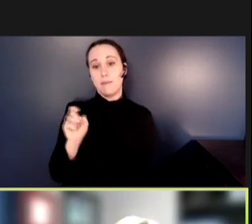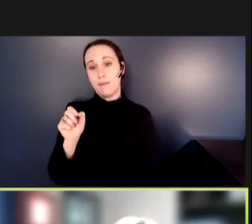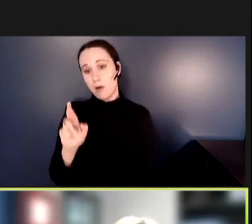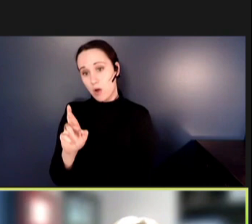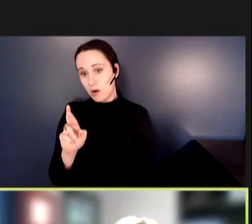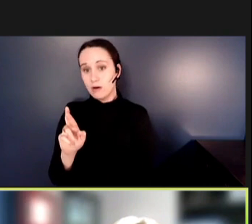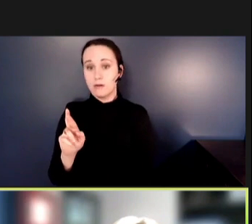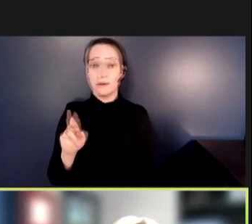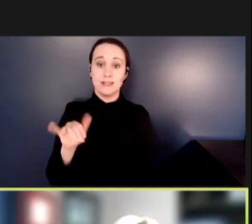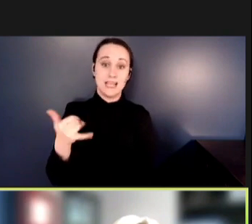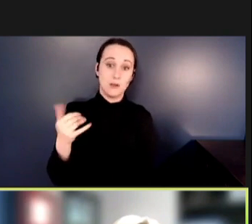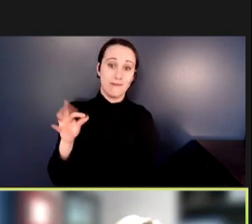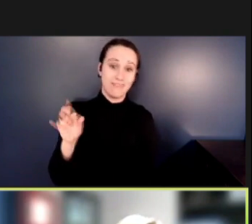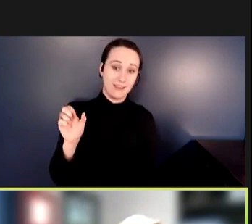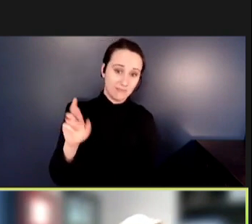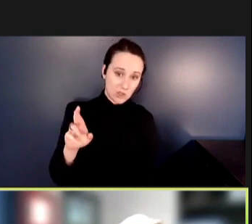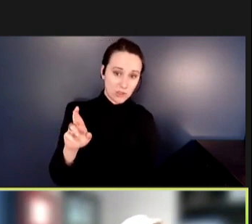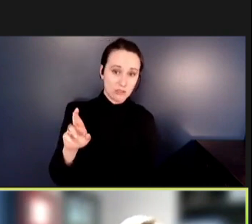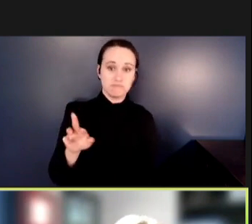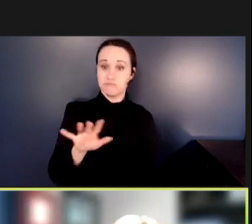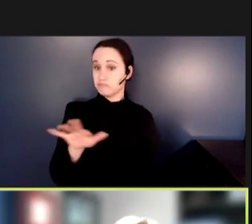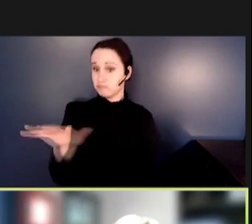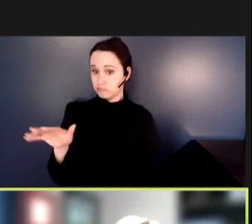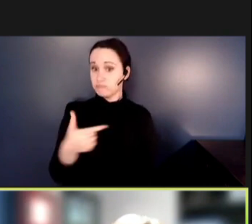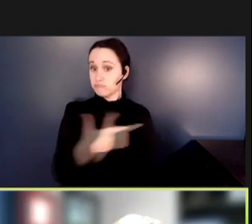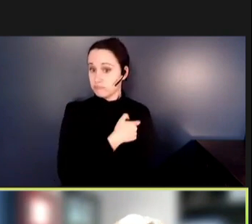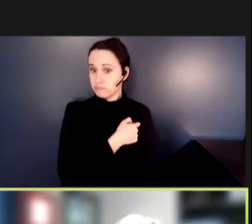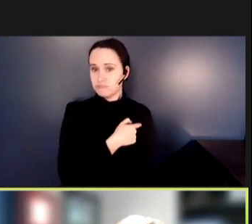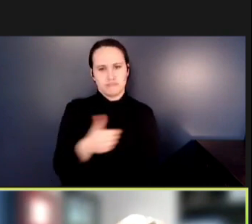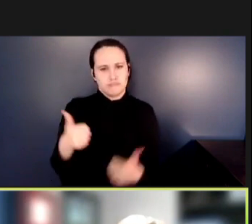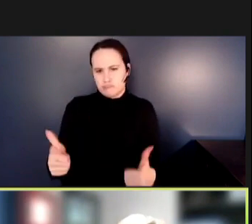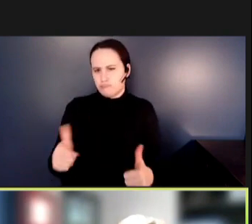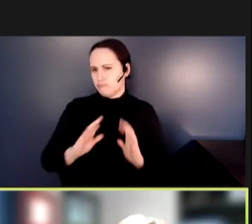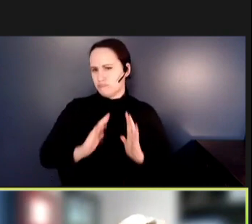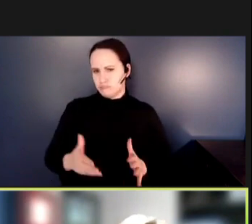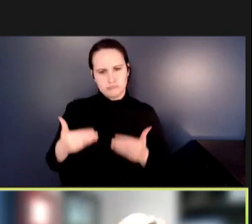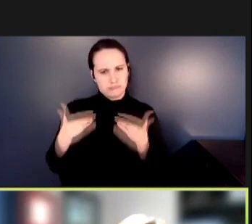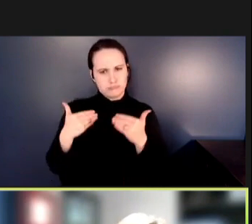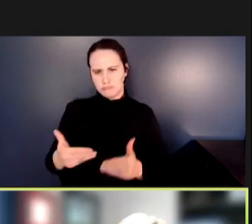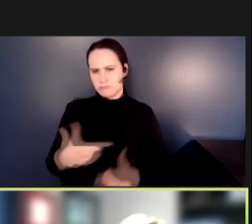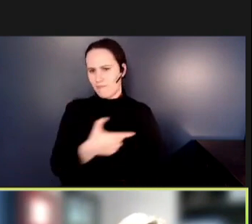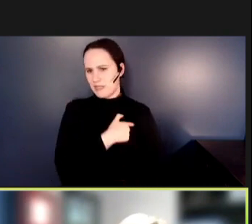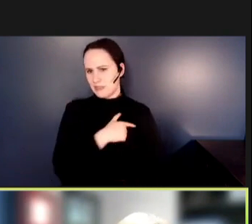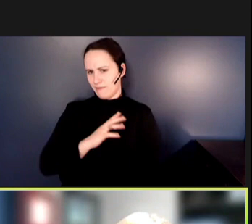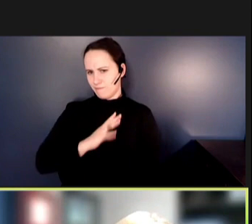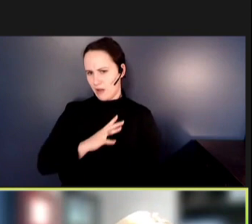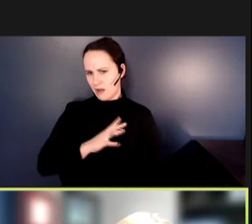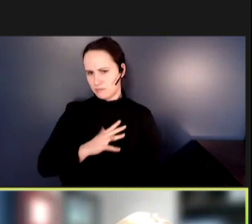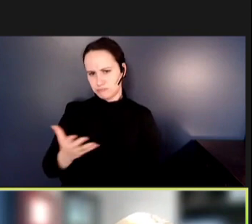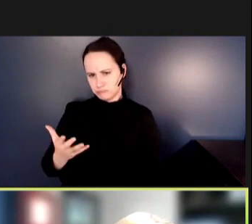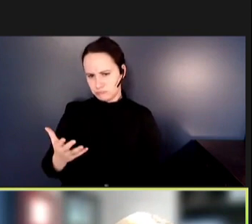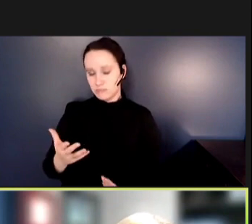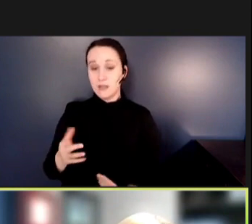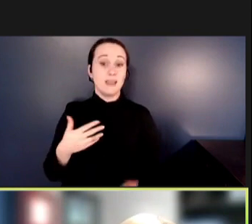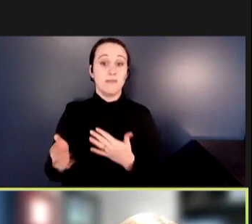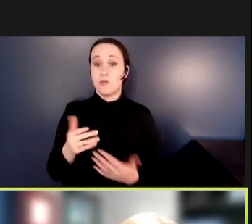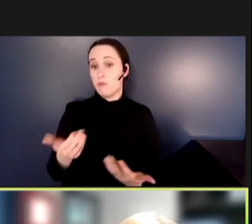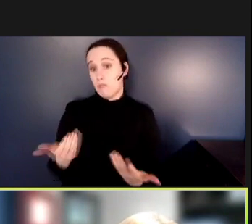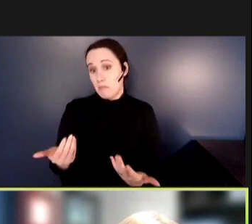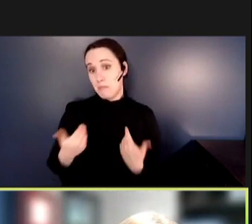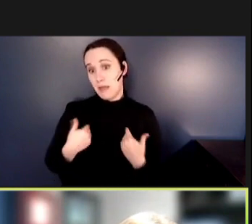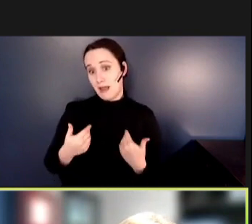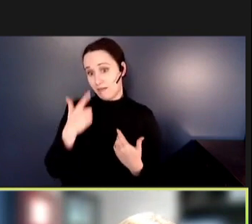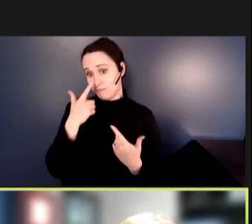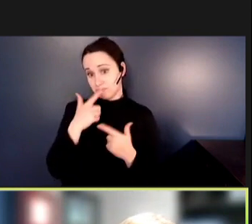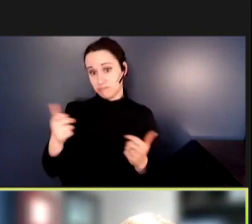yellow fever vaccine, are actually okay to get those vaccines if they have an egg allergy.